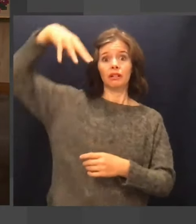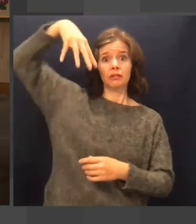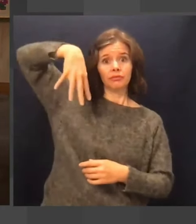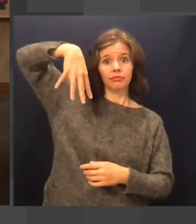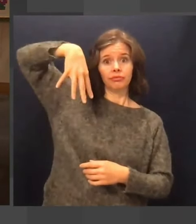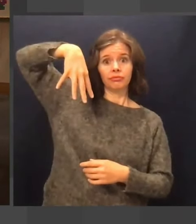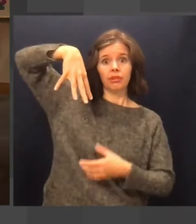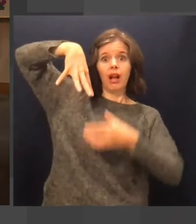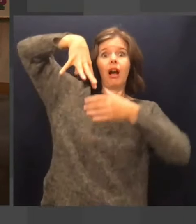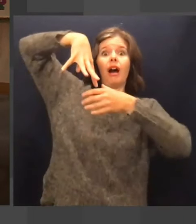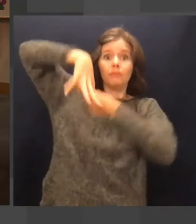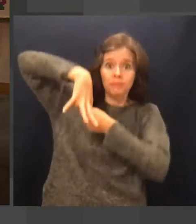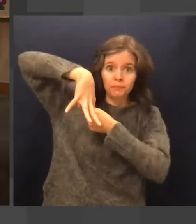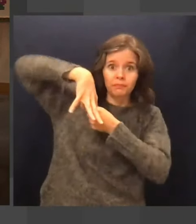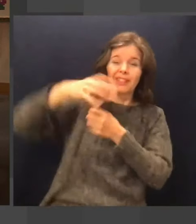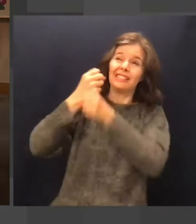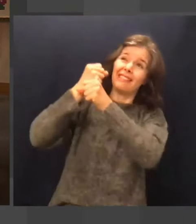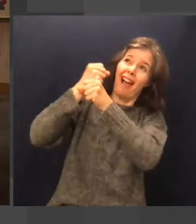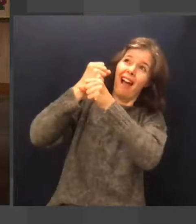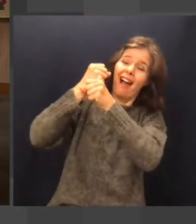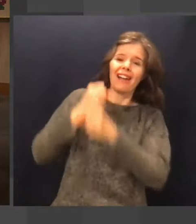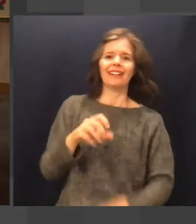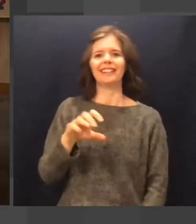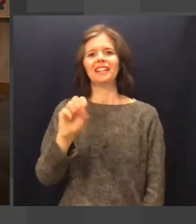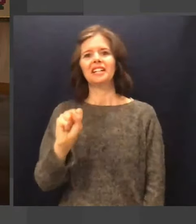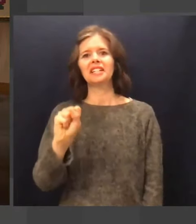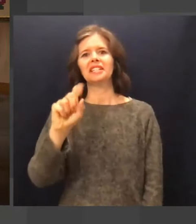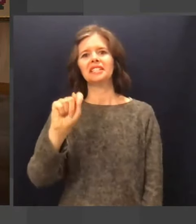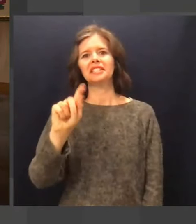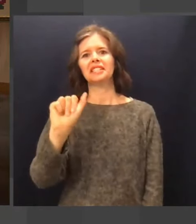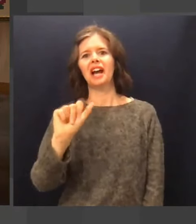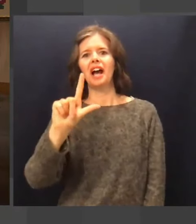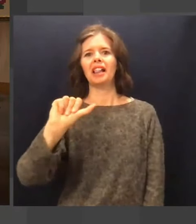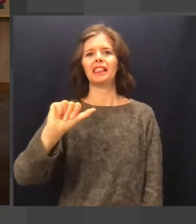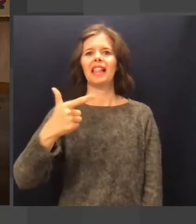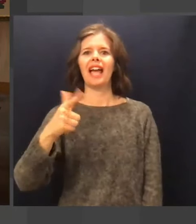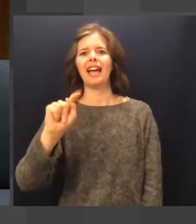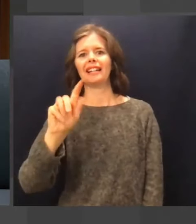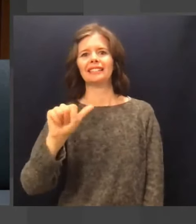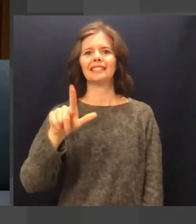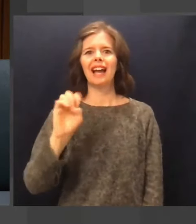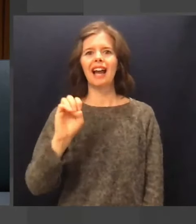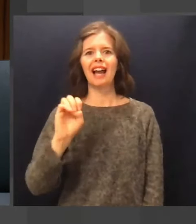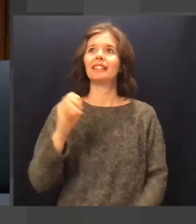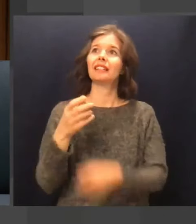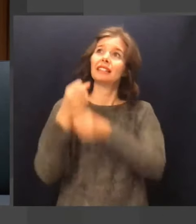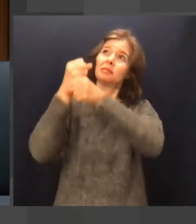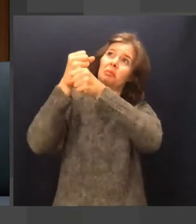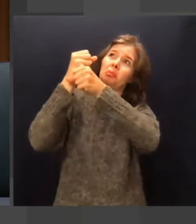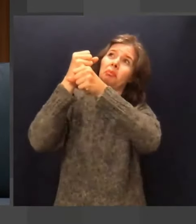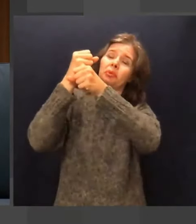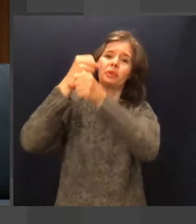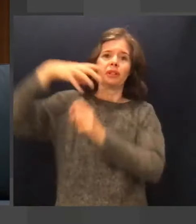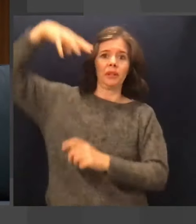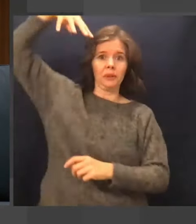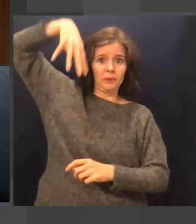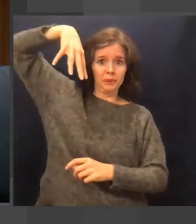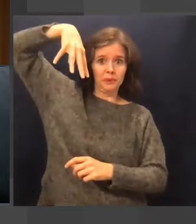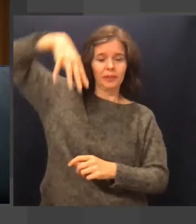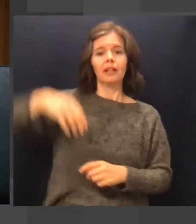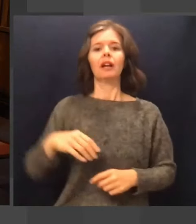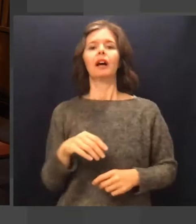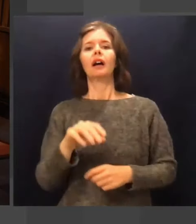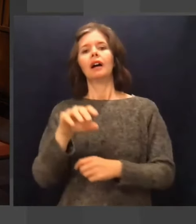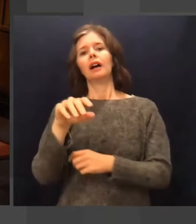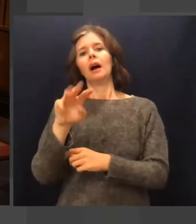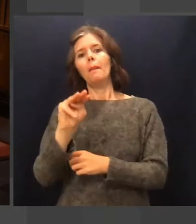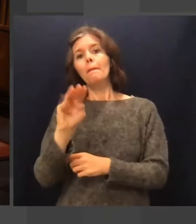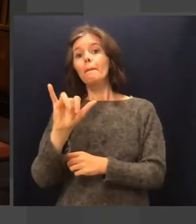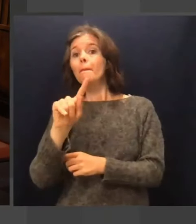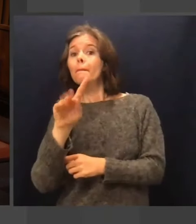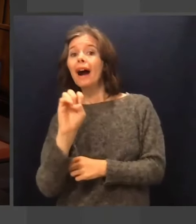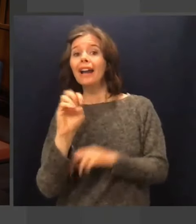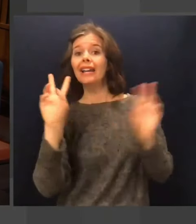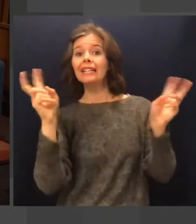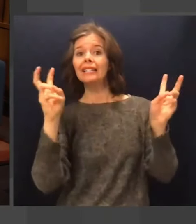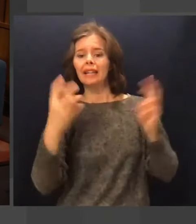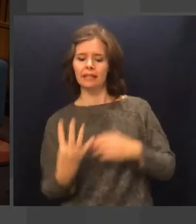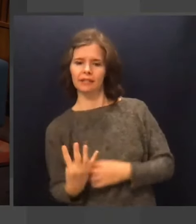IT'S HOLD ON TIGHT -- IS IN